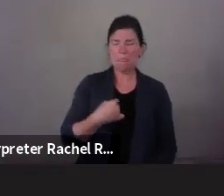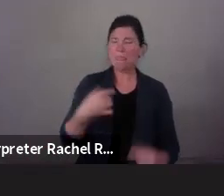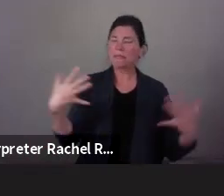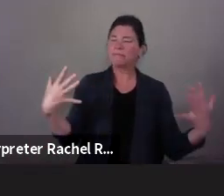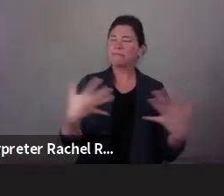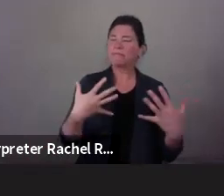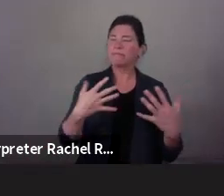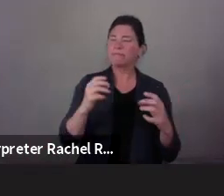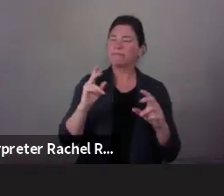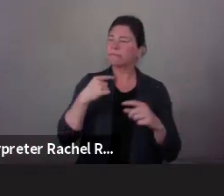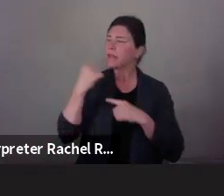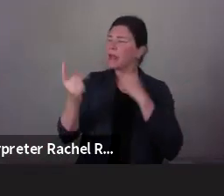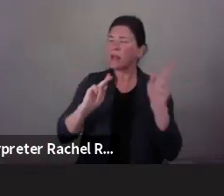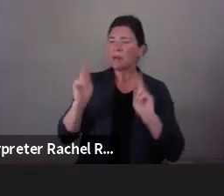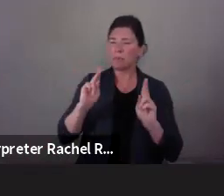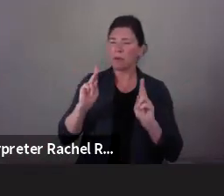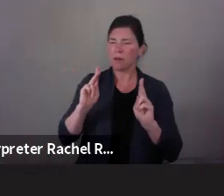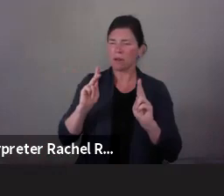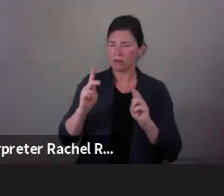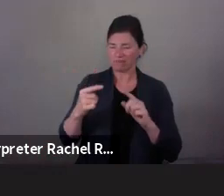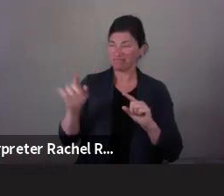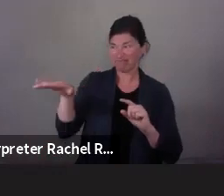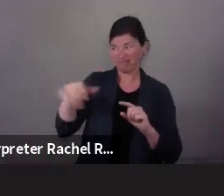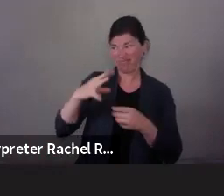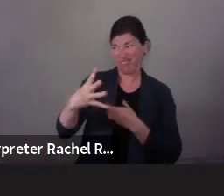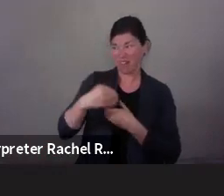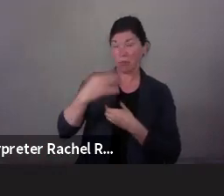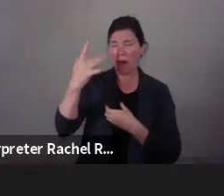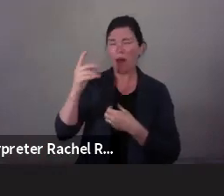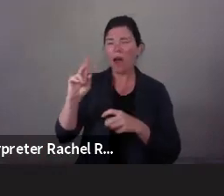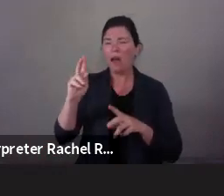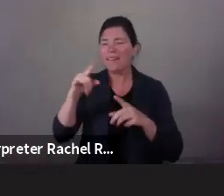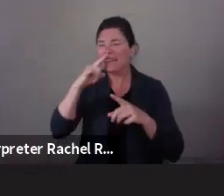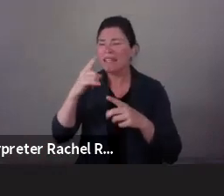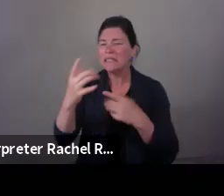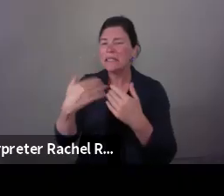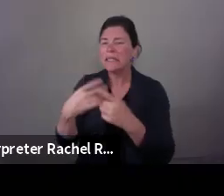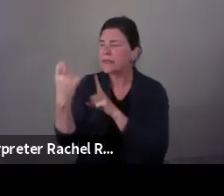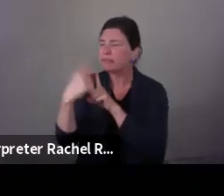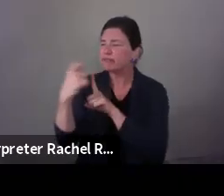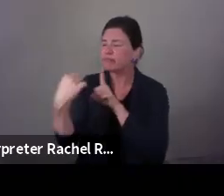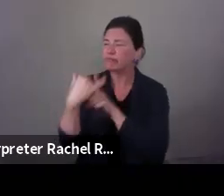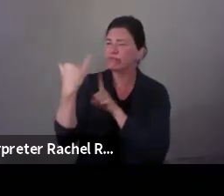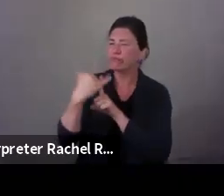I didn't even share it. When I was a kid, I was just afraid to tell people about my autism